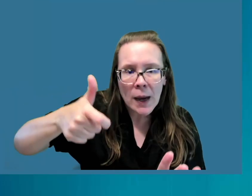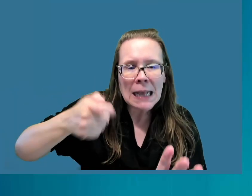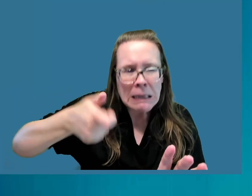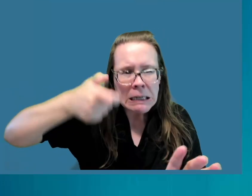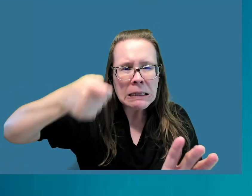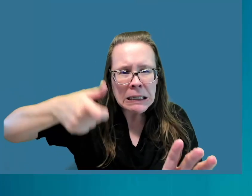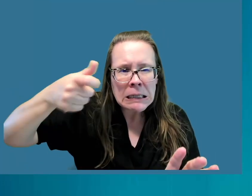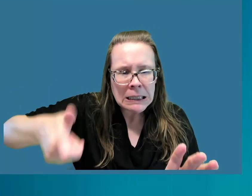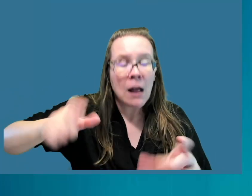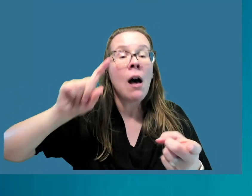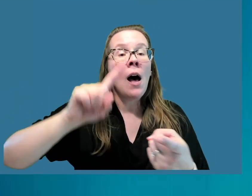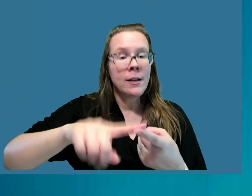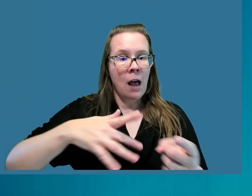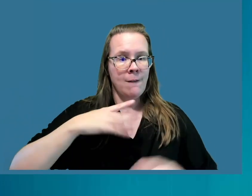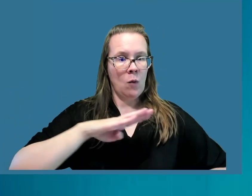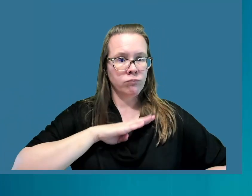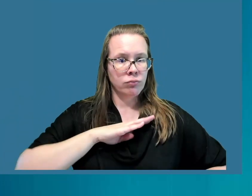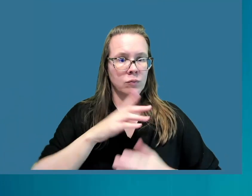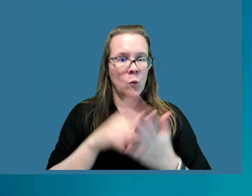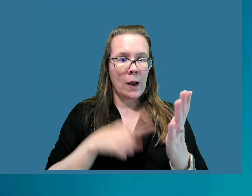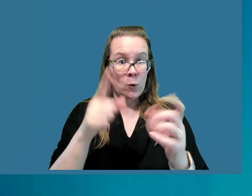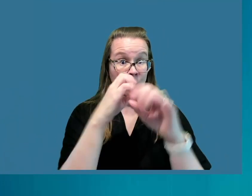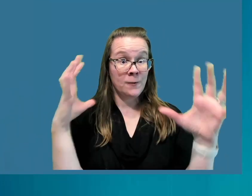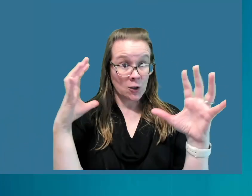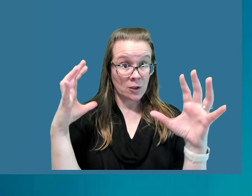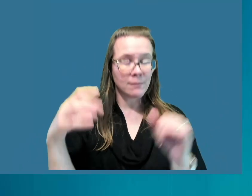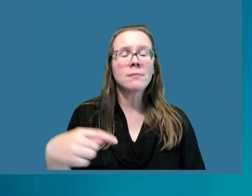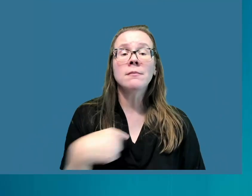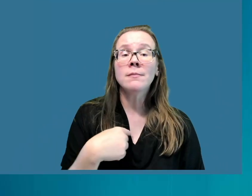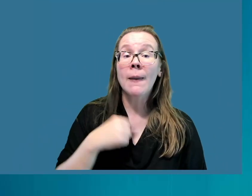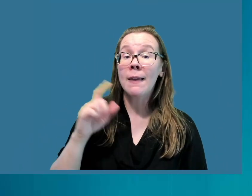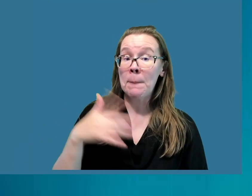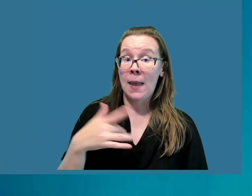and then it'll be easier on your muscles to stir it in. I use a spray bottle for adding